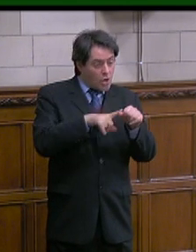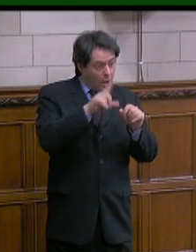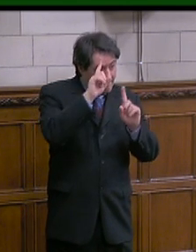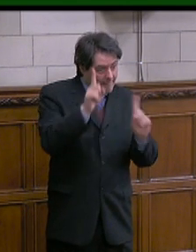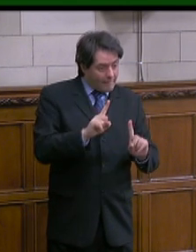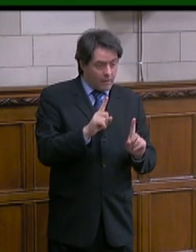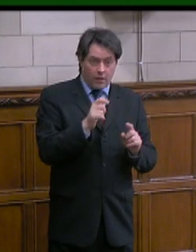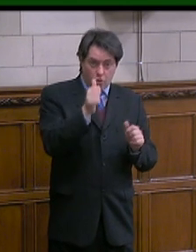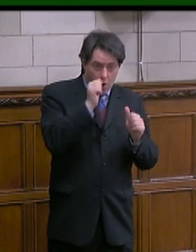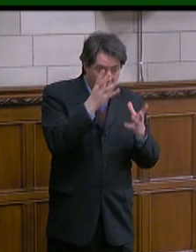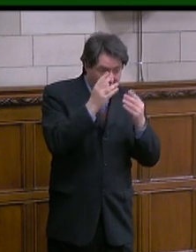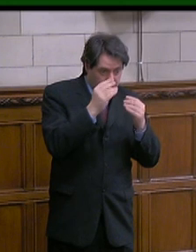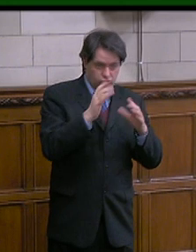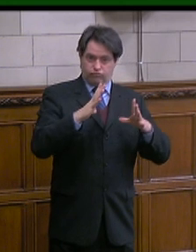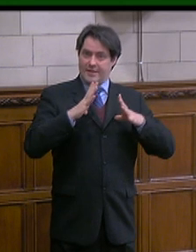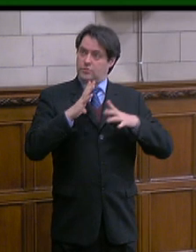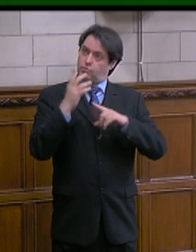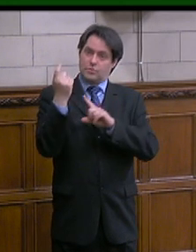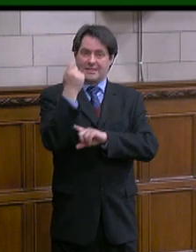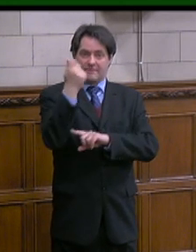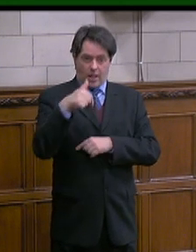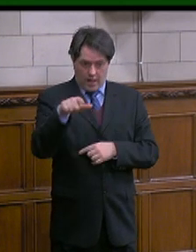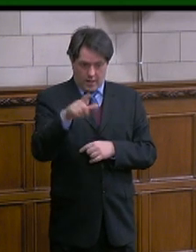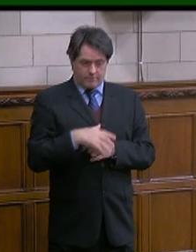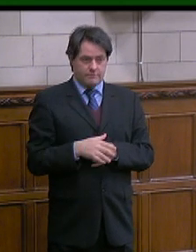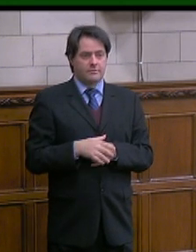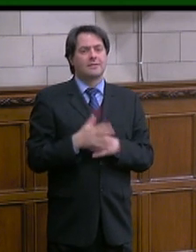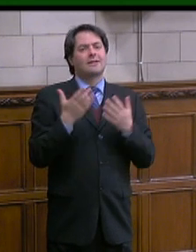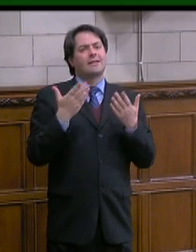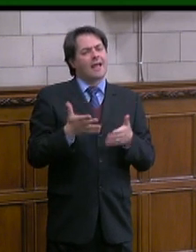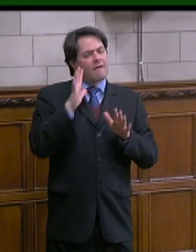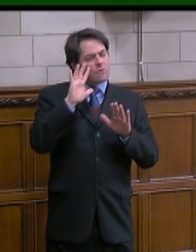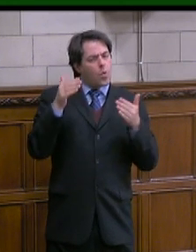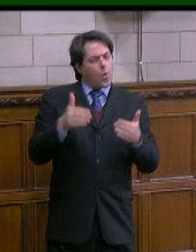Our reforms have led to the attainment gap between children from disadvantaged backgrounds